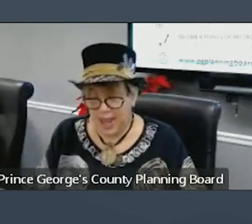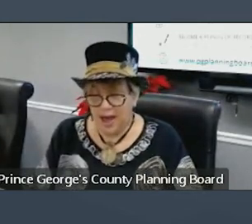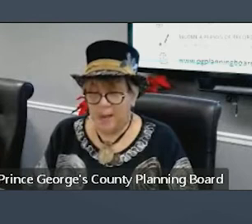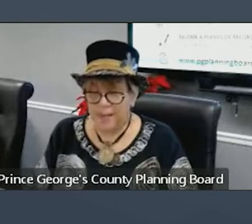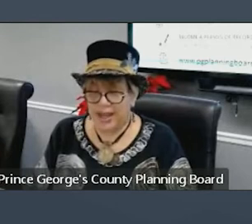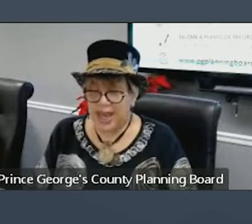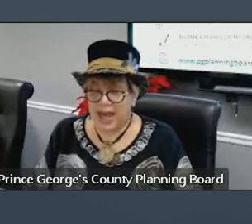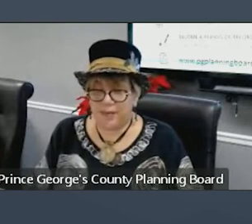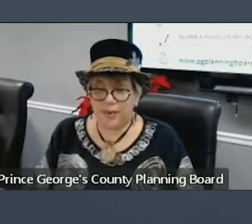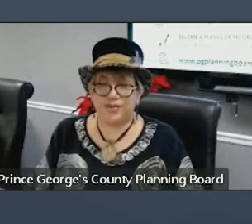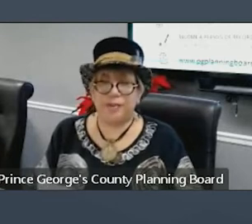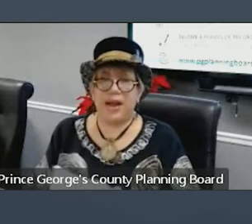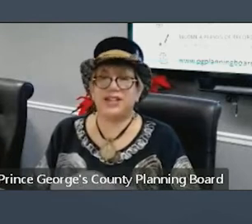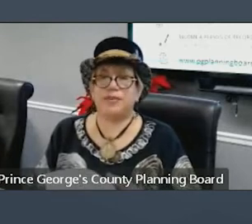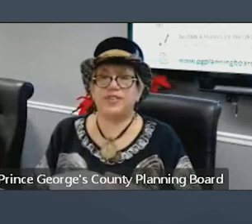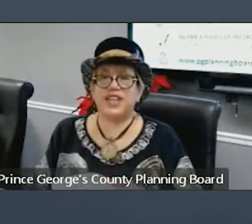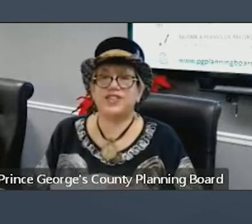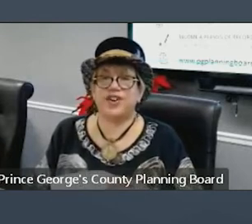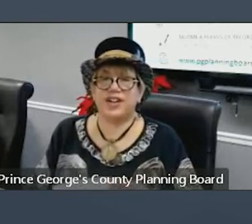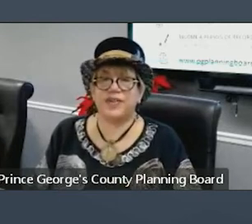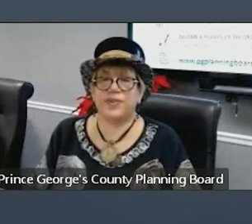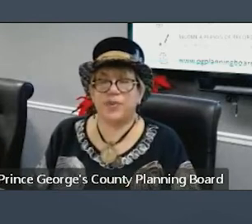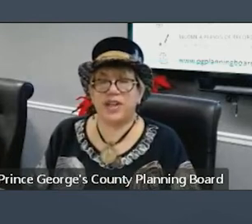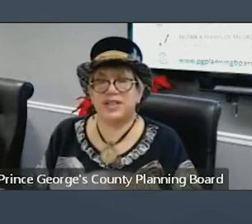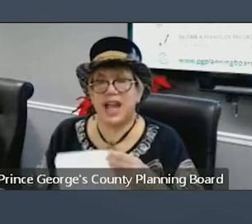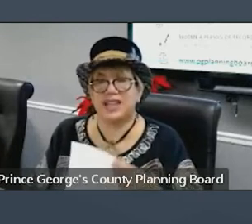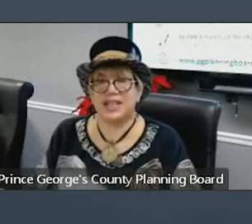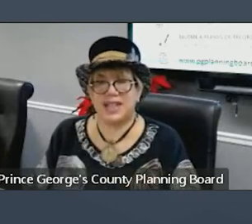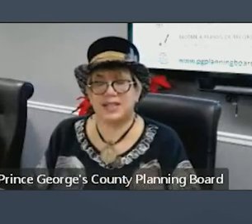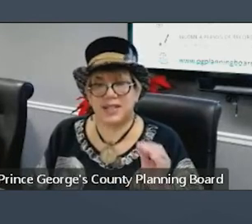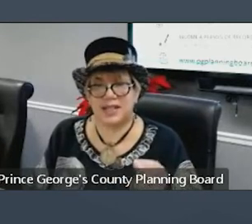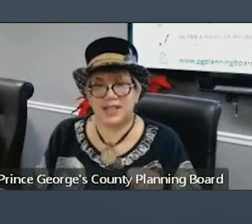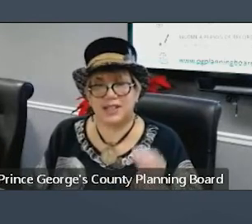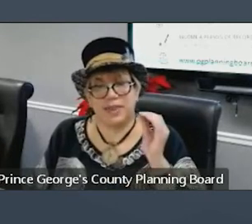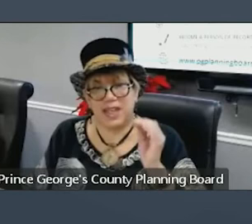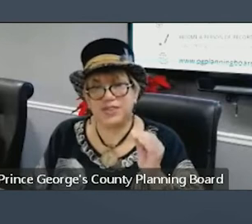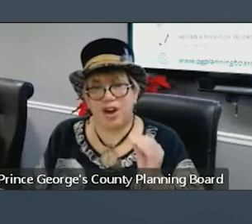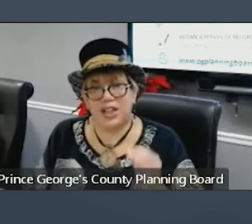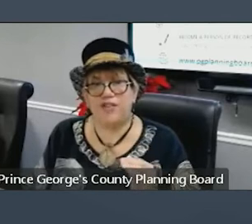Again, I want to remind everyone, these are, we cite these as statistics, but these are loved ones.